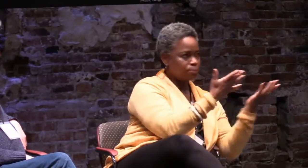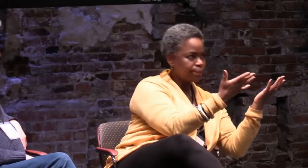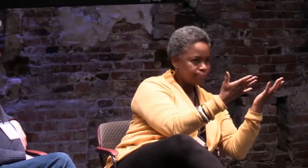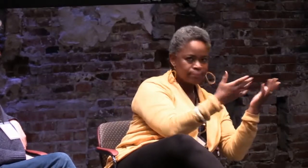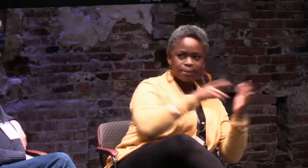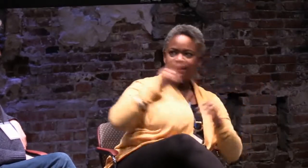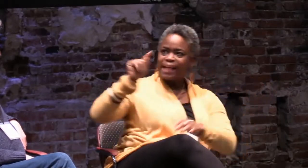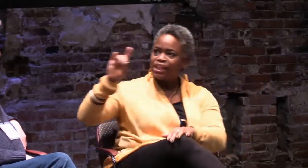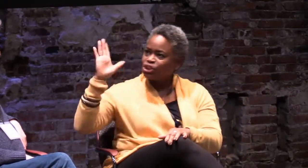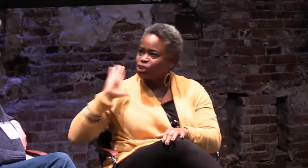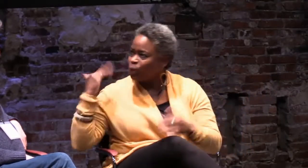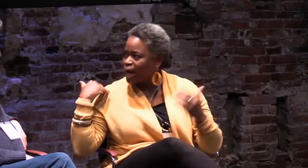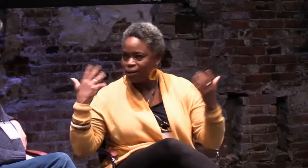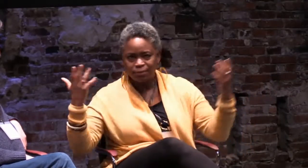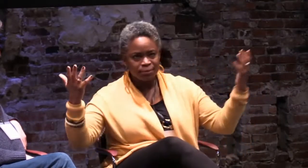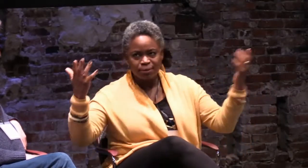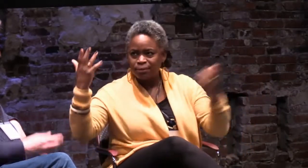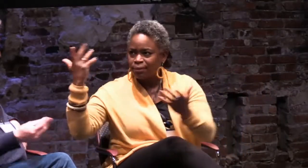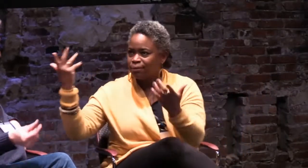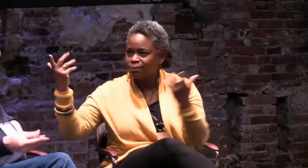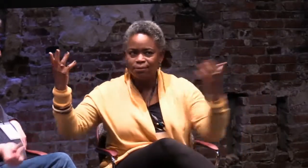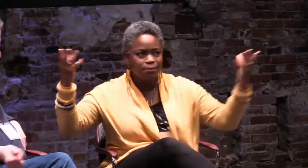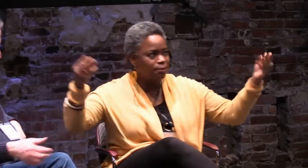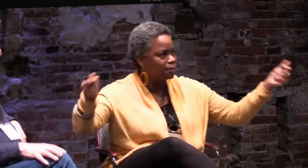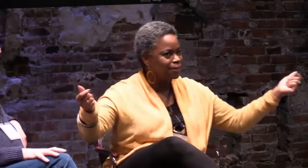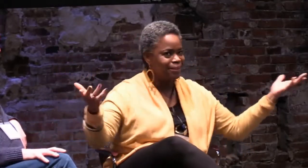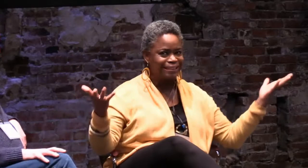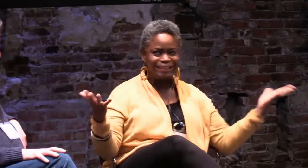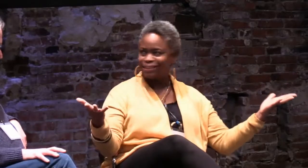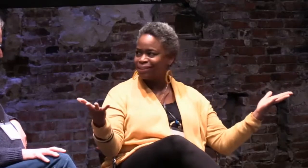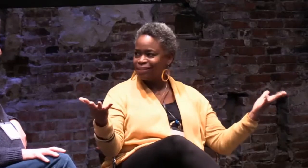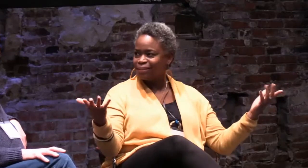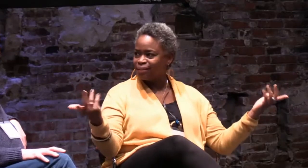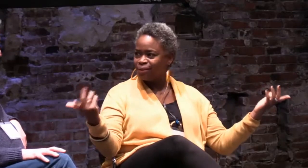Again, you mentioned some of the summer programs. Well, where are they?